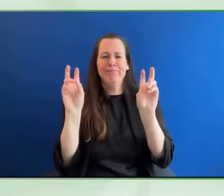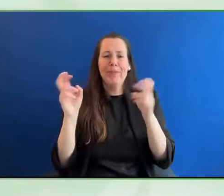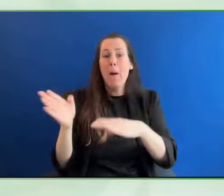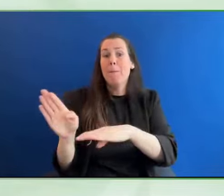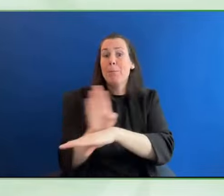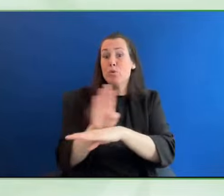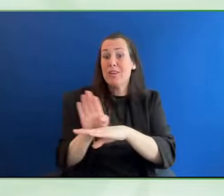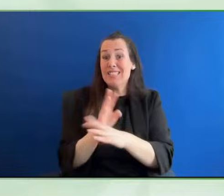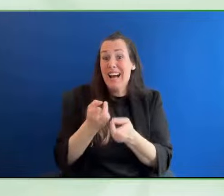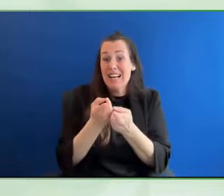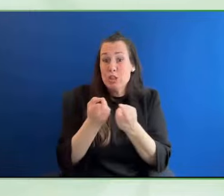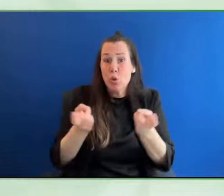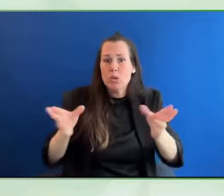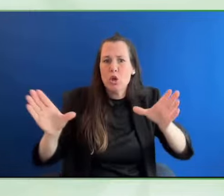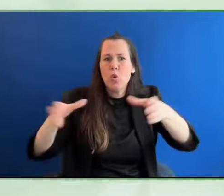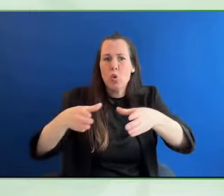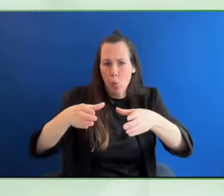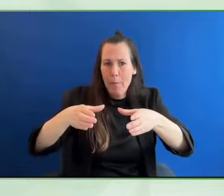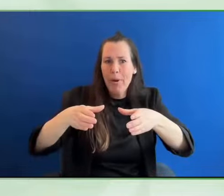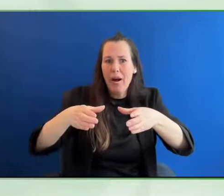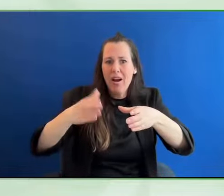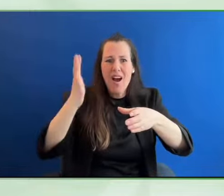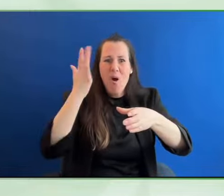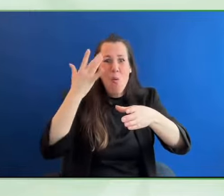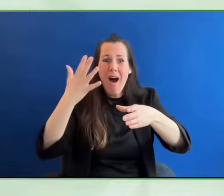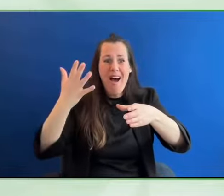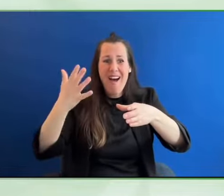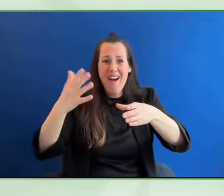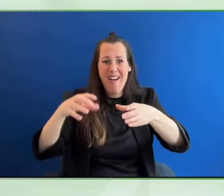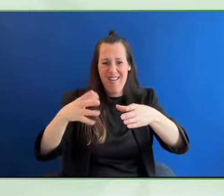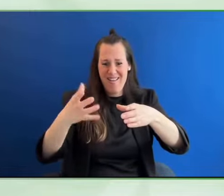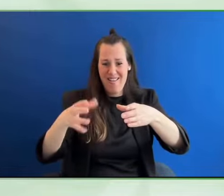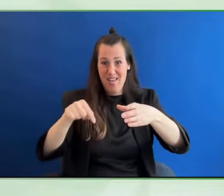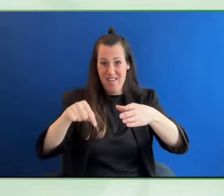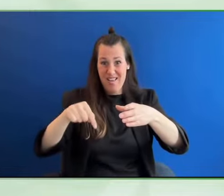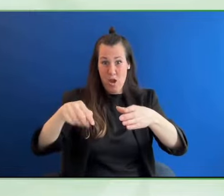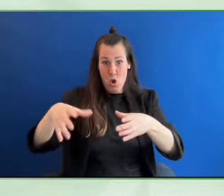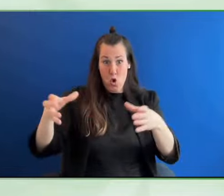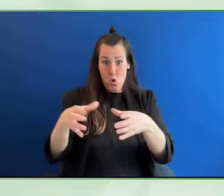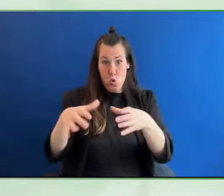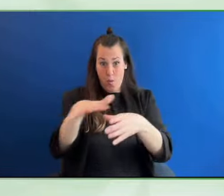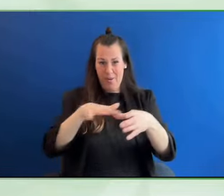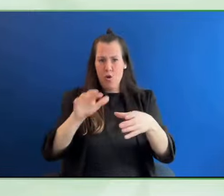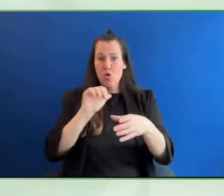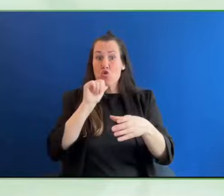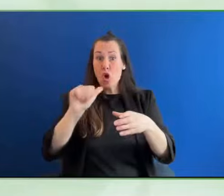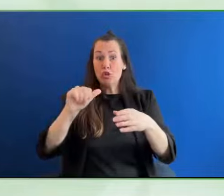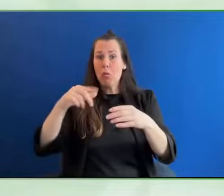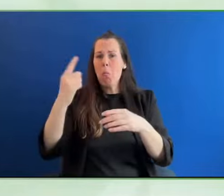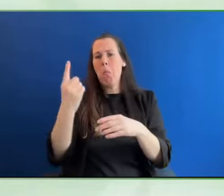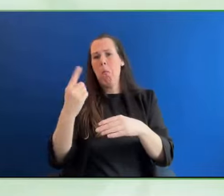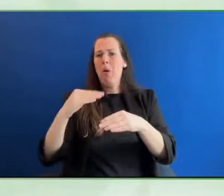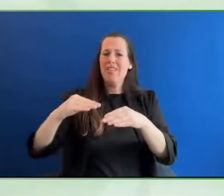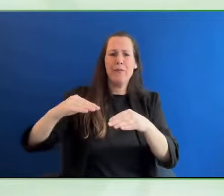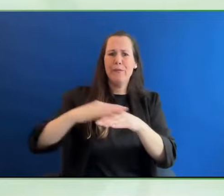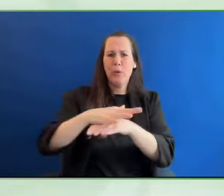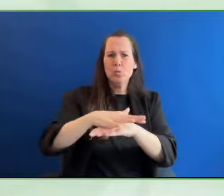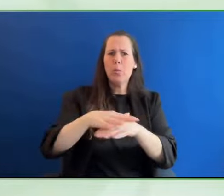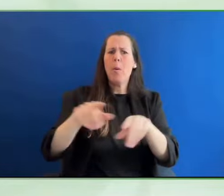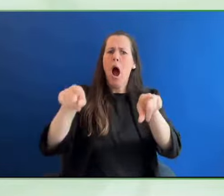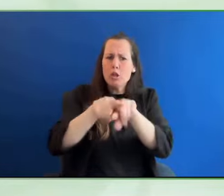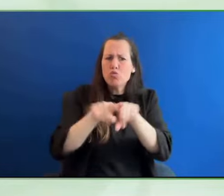There is a lot of discussion about what works, what doesn't work, what is funny, what is